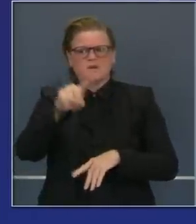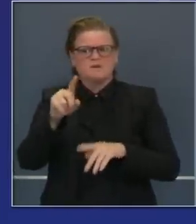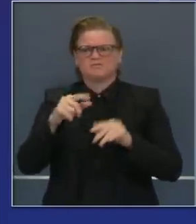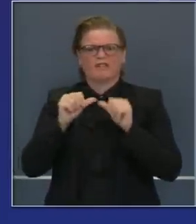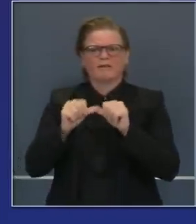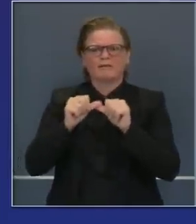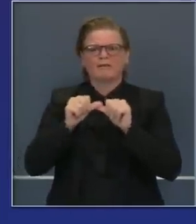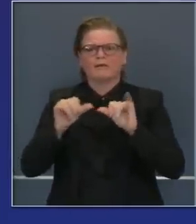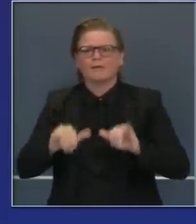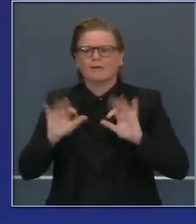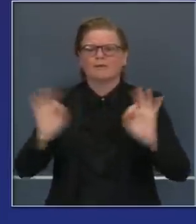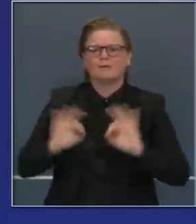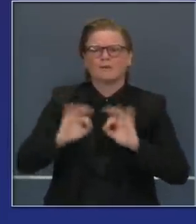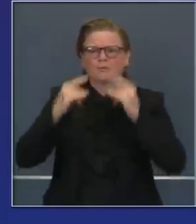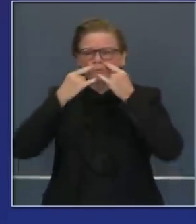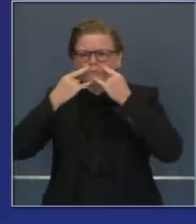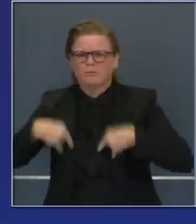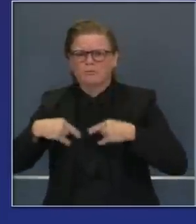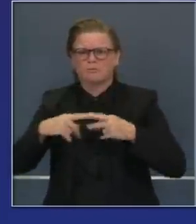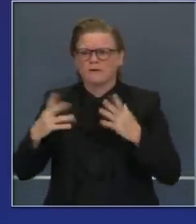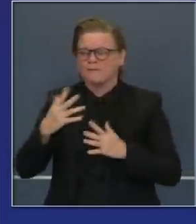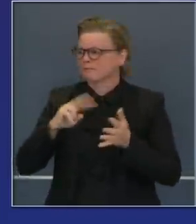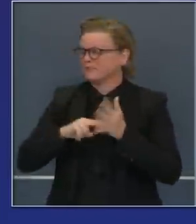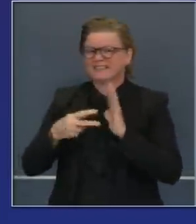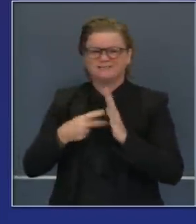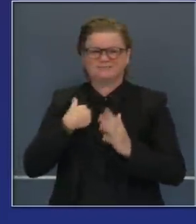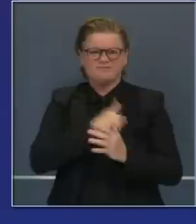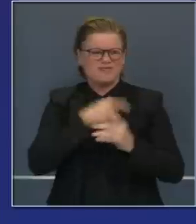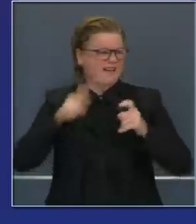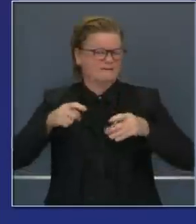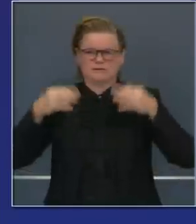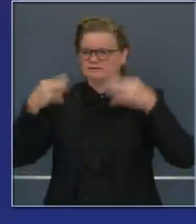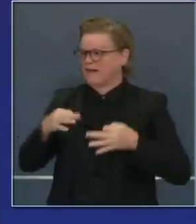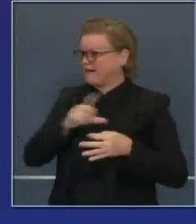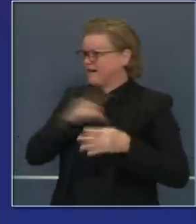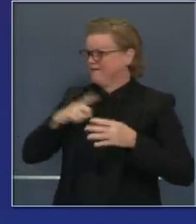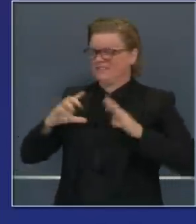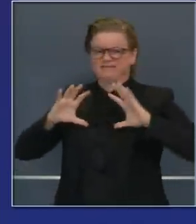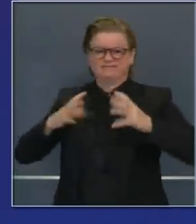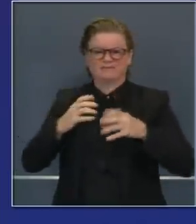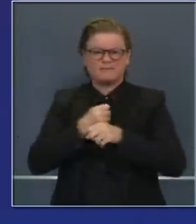GOING TO HAVE TO TAKE MUCH MORE DRAMATIC, ARGUE A DR6 C1